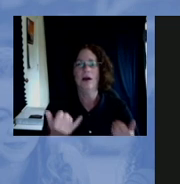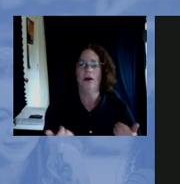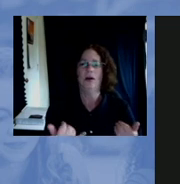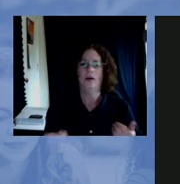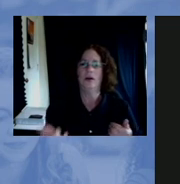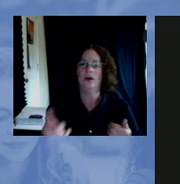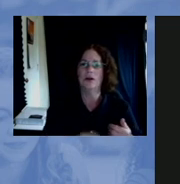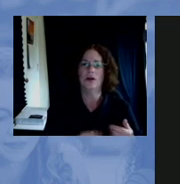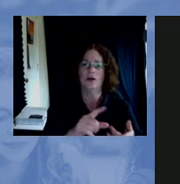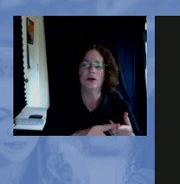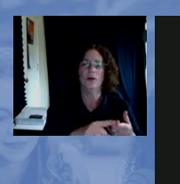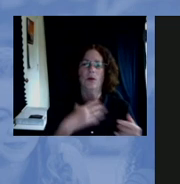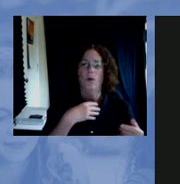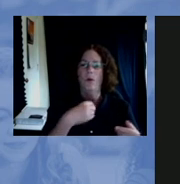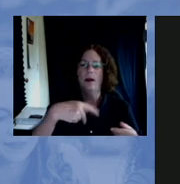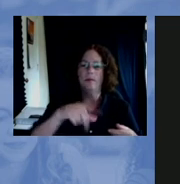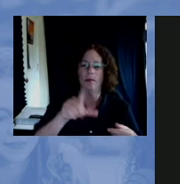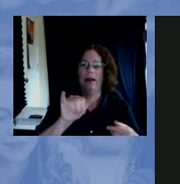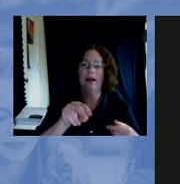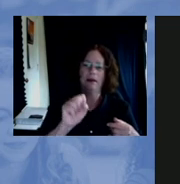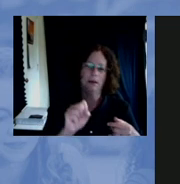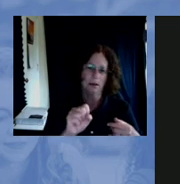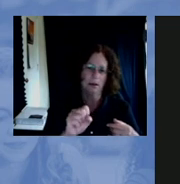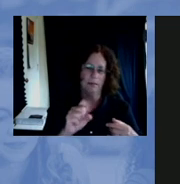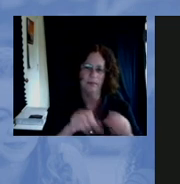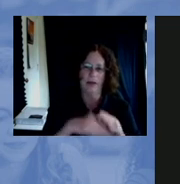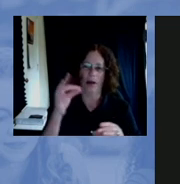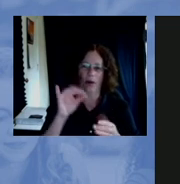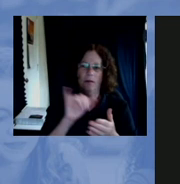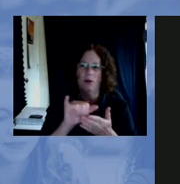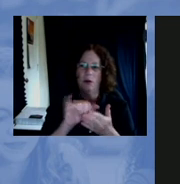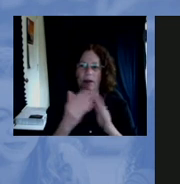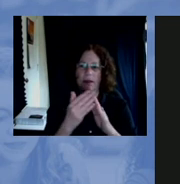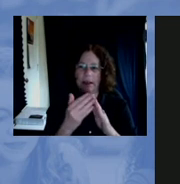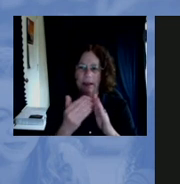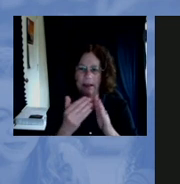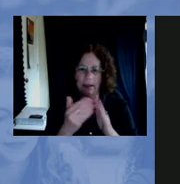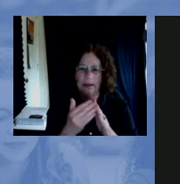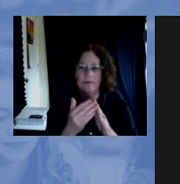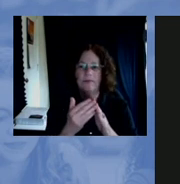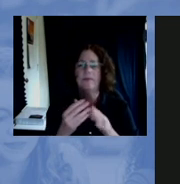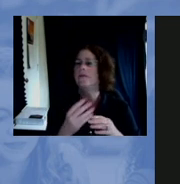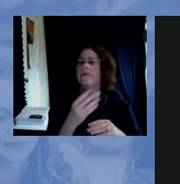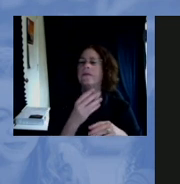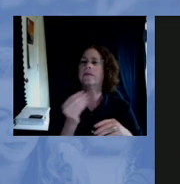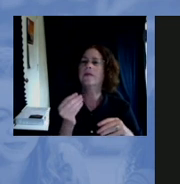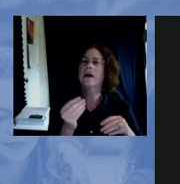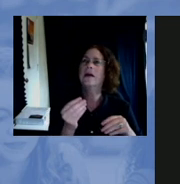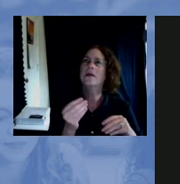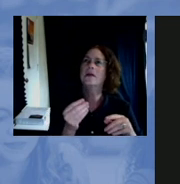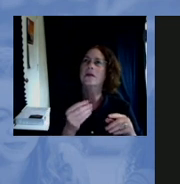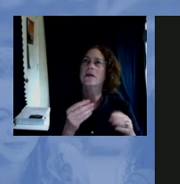THOSE WHO DON'T KNOW, A SUBURB OF NEW YORK CITY AND OFTEN WE ASSUME SUBURBAN SCHOOLS